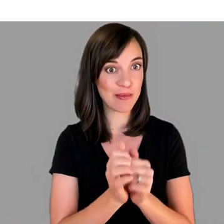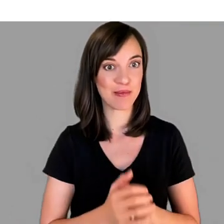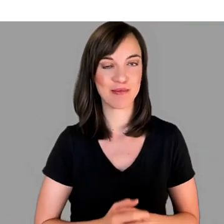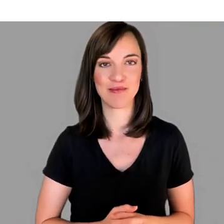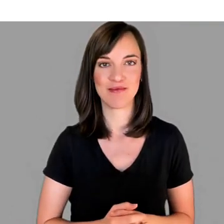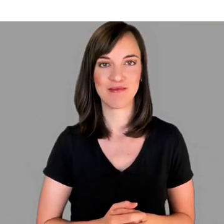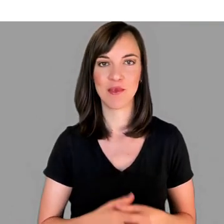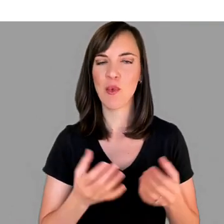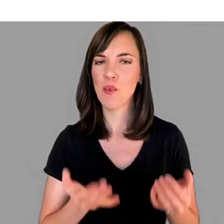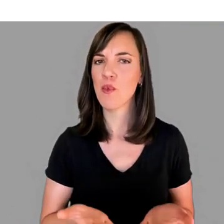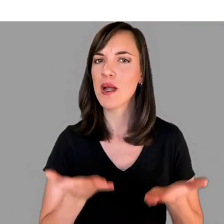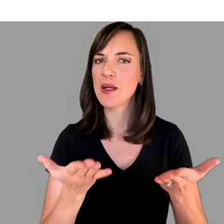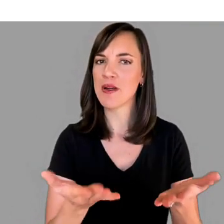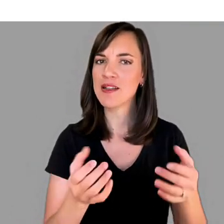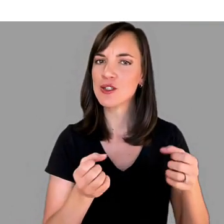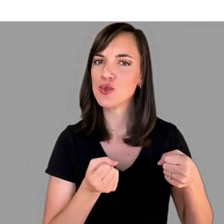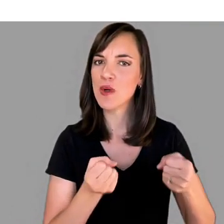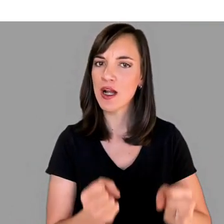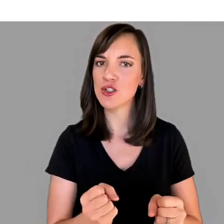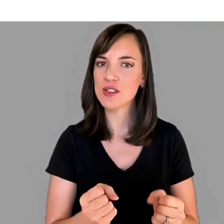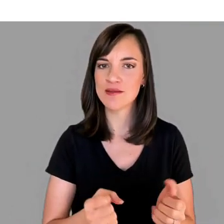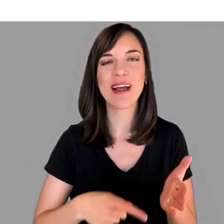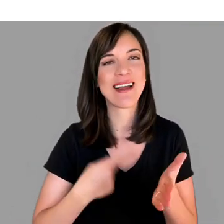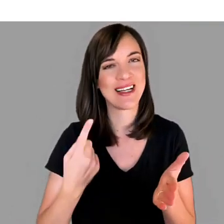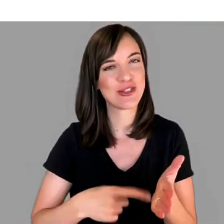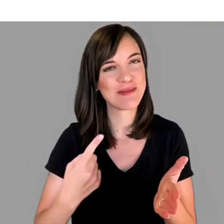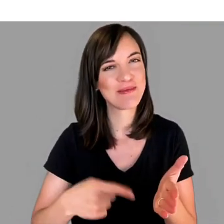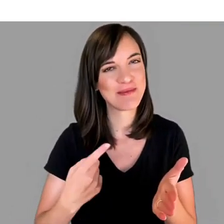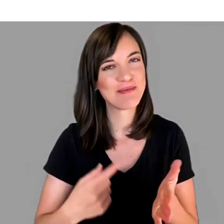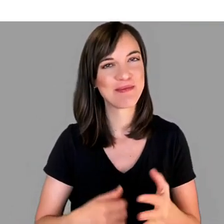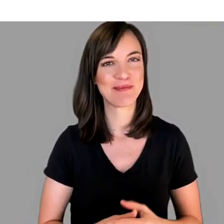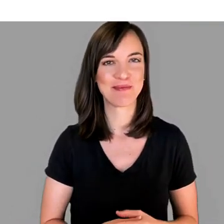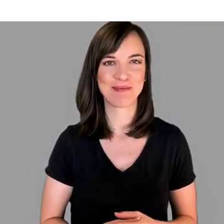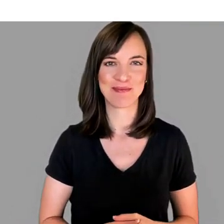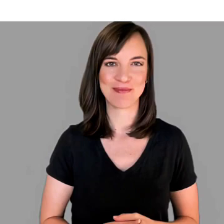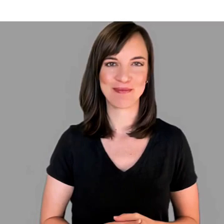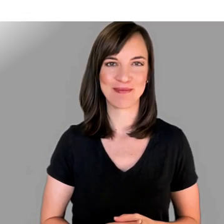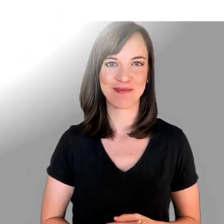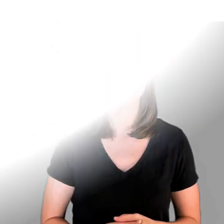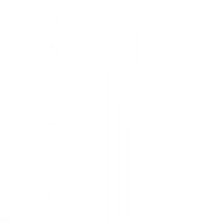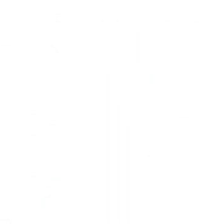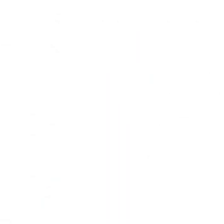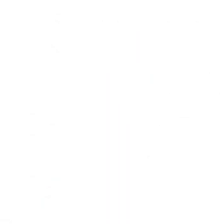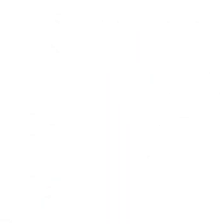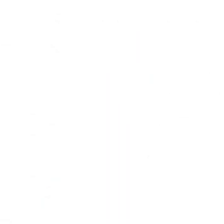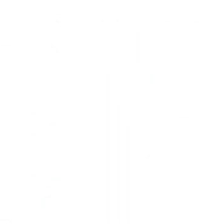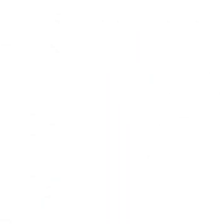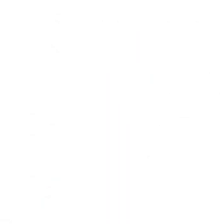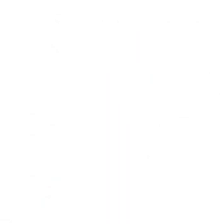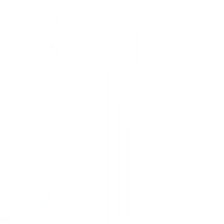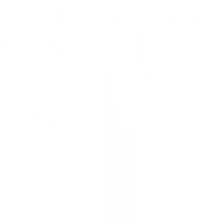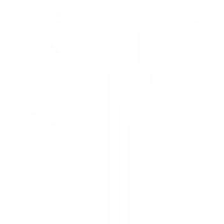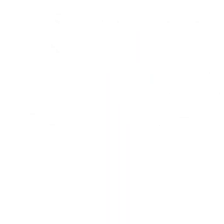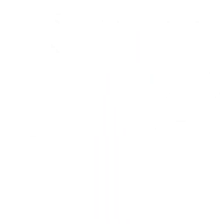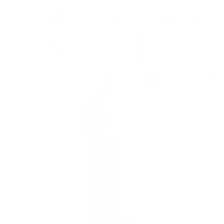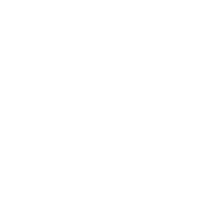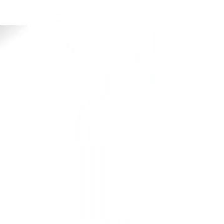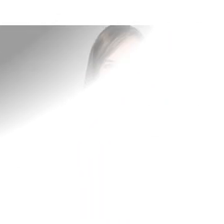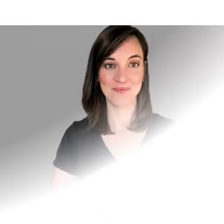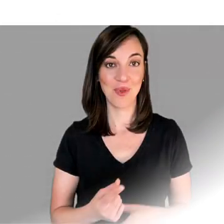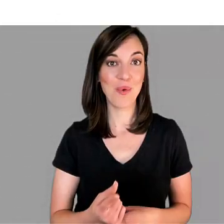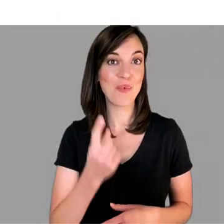the students. The recommended use of this approach is also occasionally.